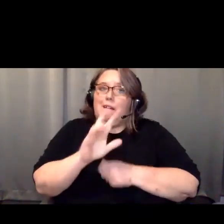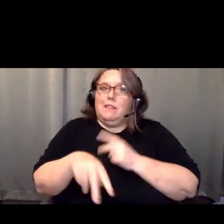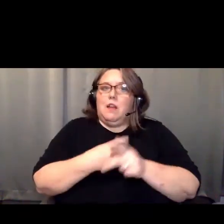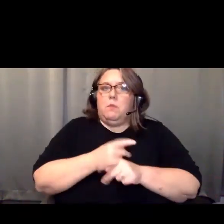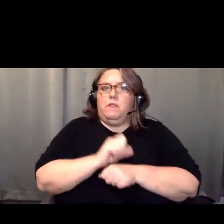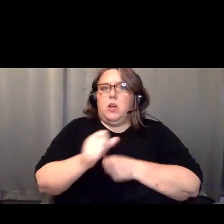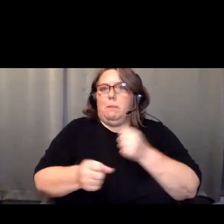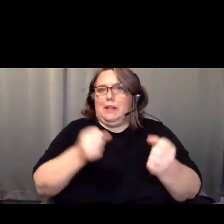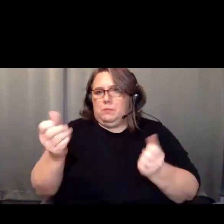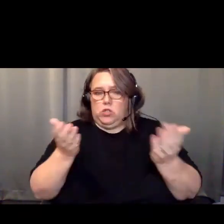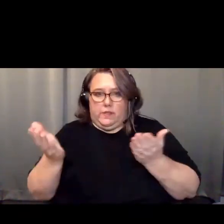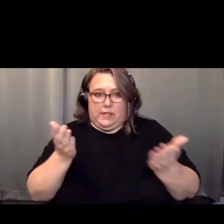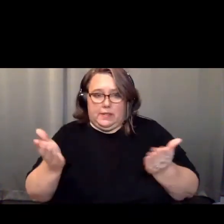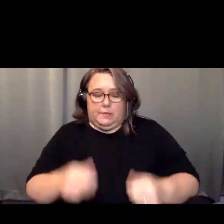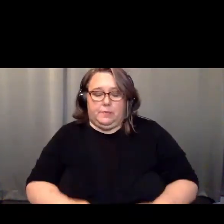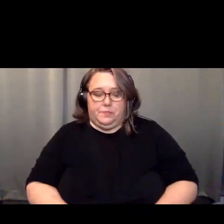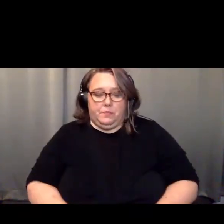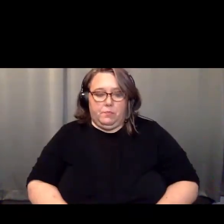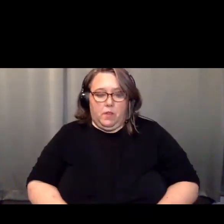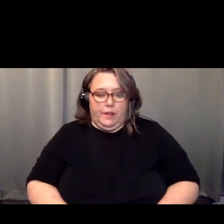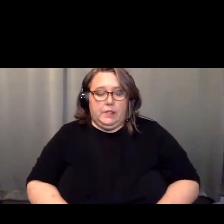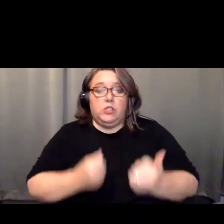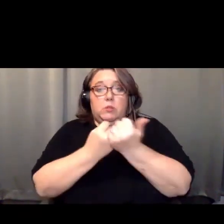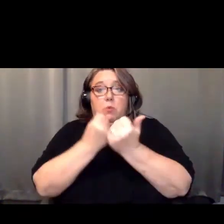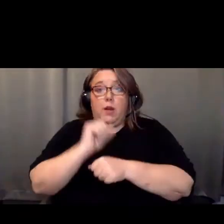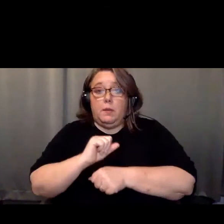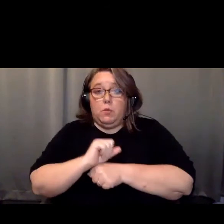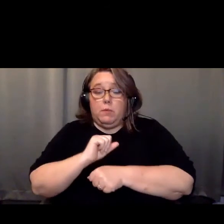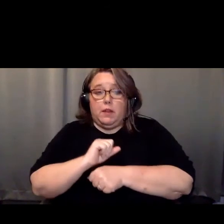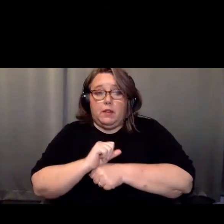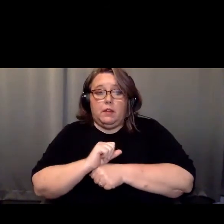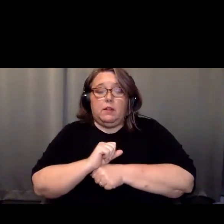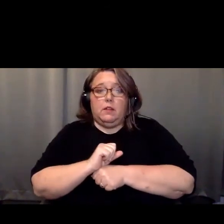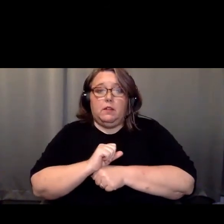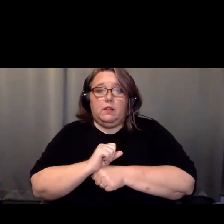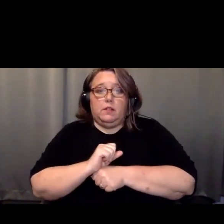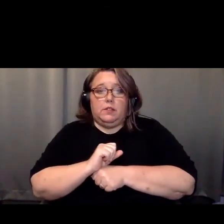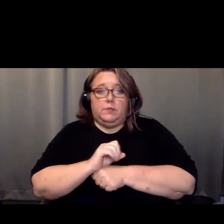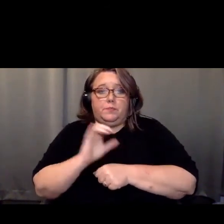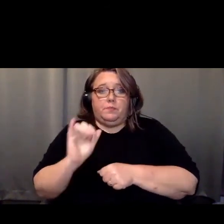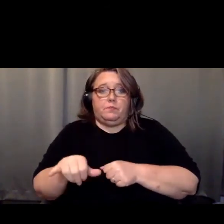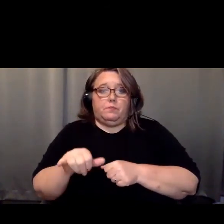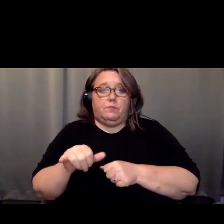just briefly with you all. Support employment services is a very specialized